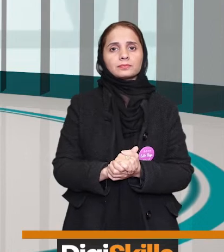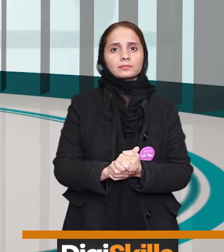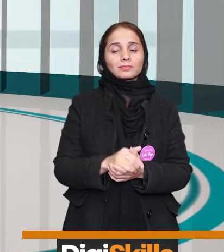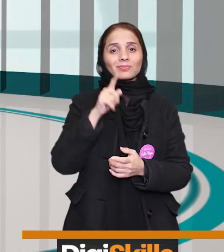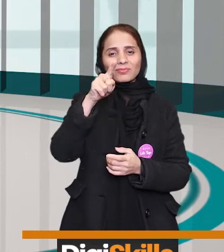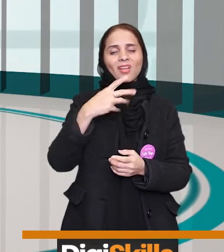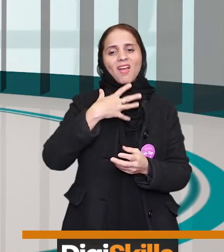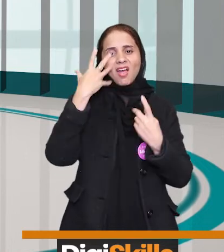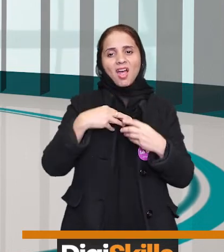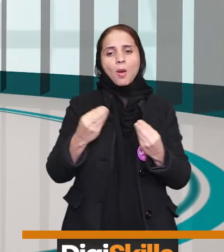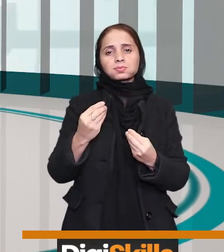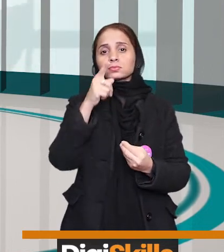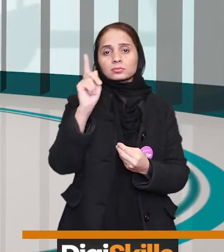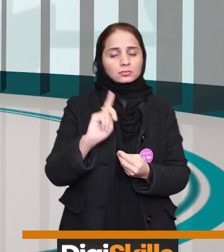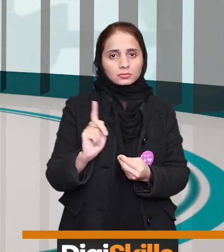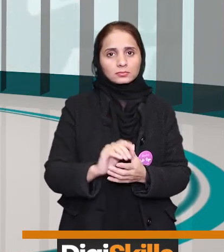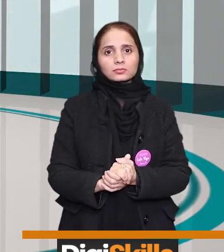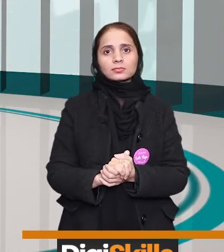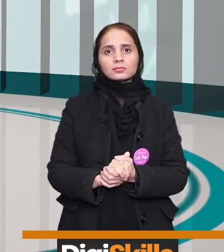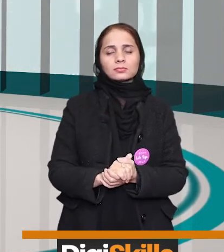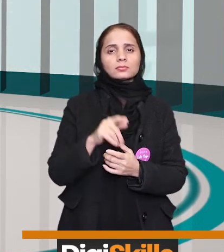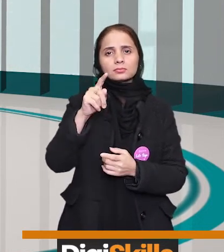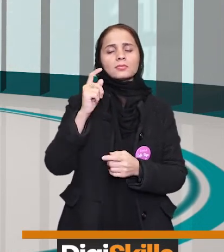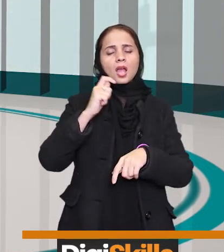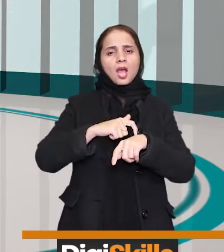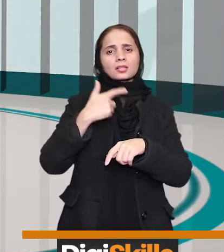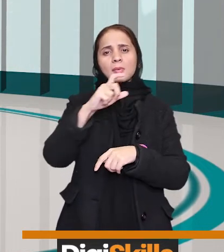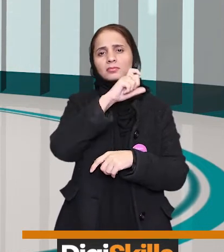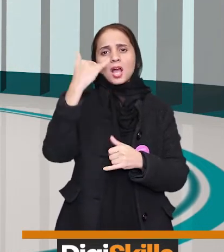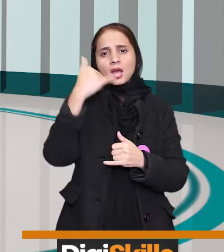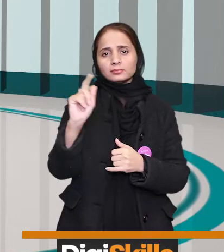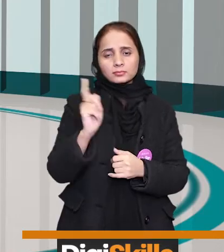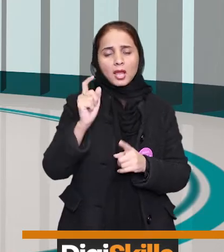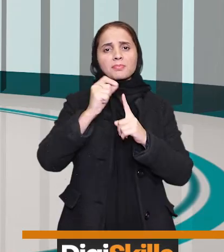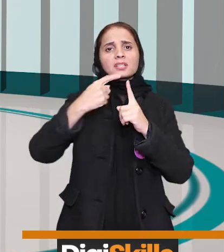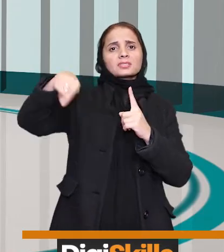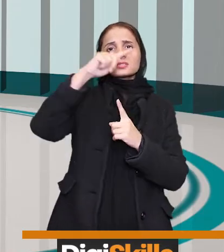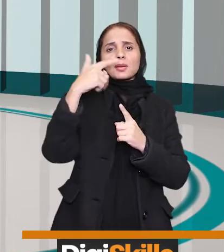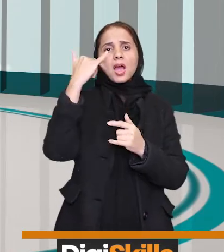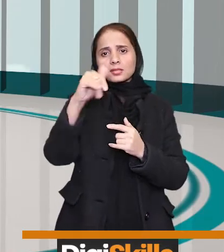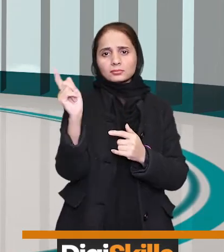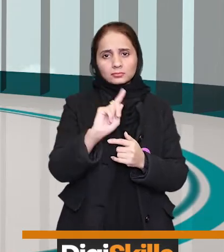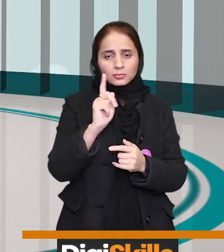Don't sell yourself cheap, don't spoil your brand or spoil the name of Pakistan.